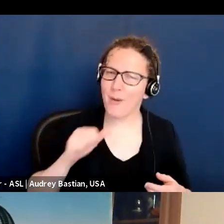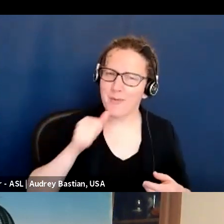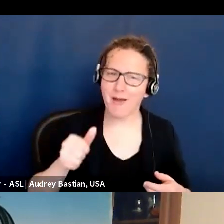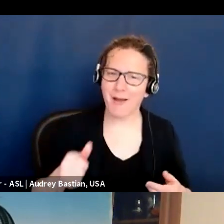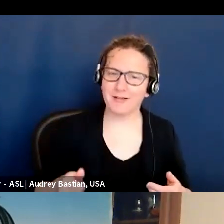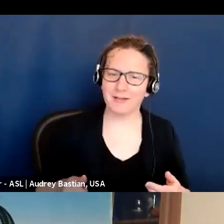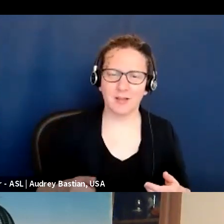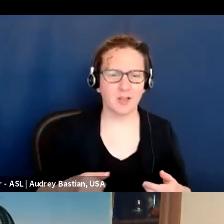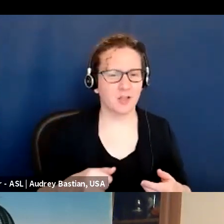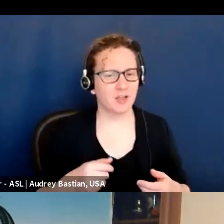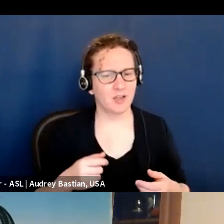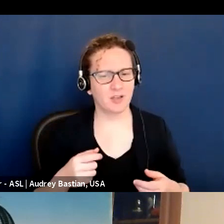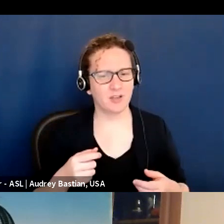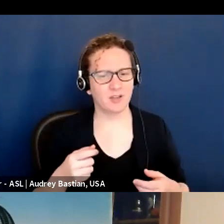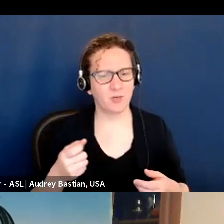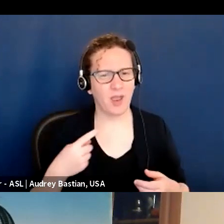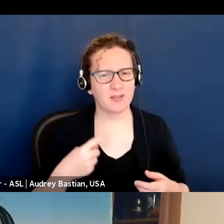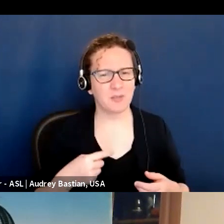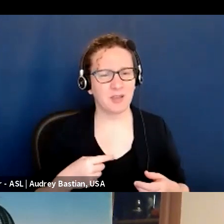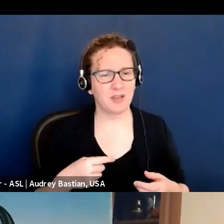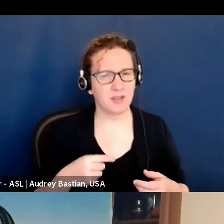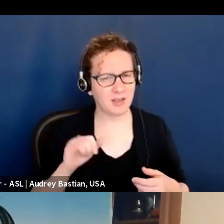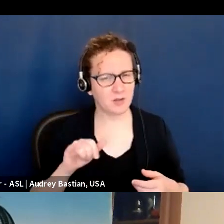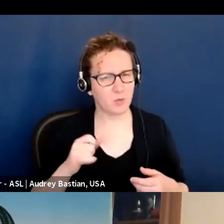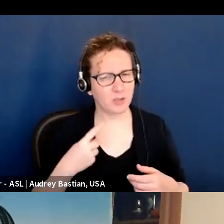you're asking me like that, right, if I convinced them? Yeah, yeah.